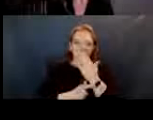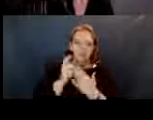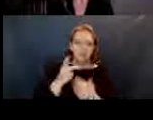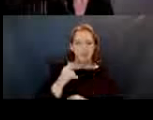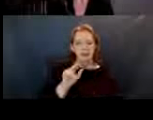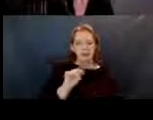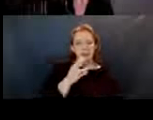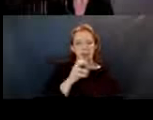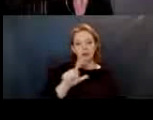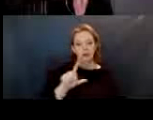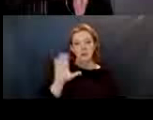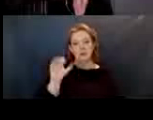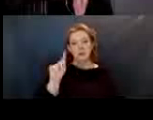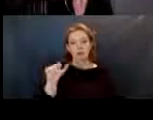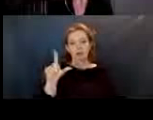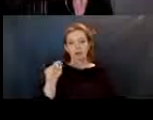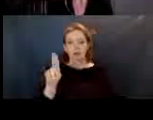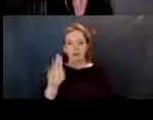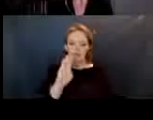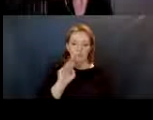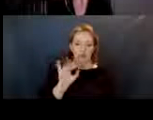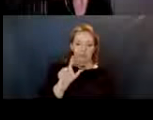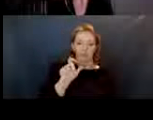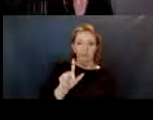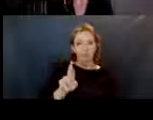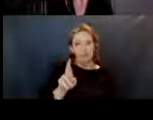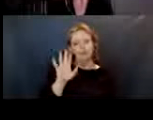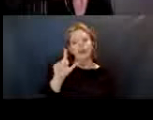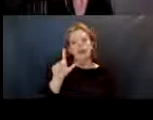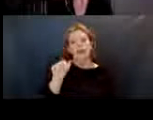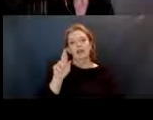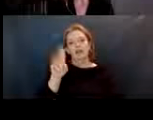Callaloo, The Baffler, LARB Quarterly, and other journals.